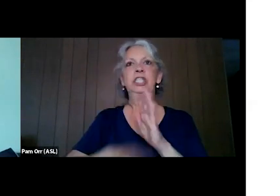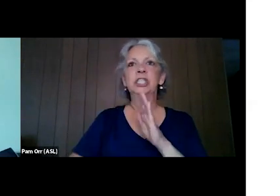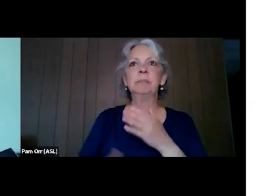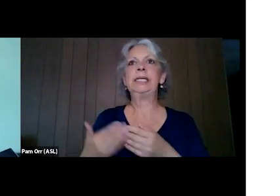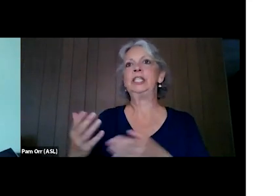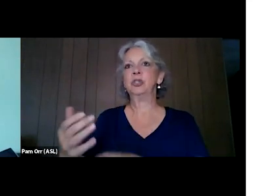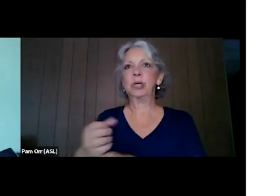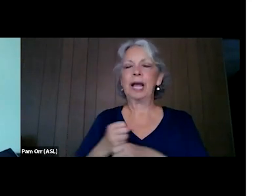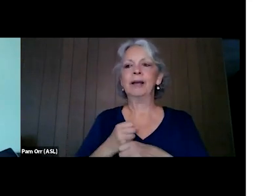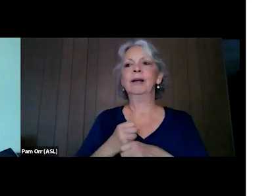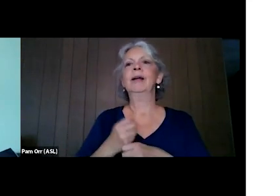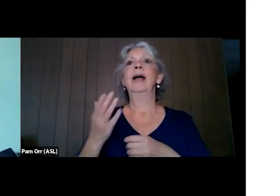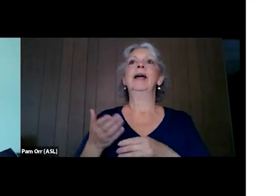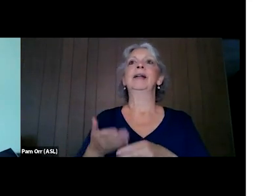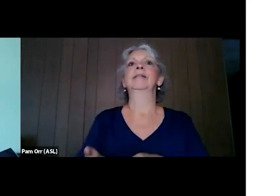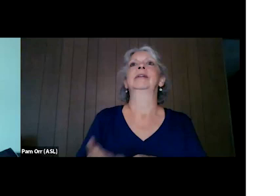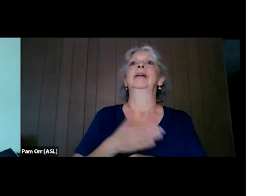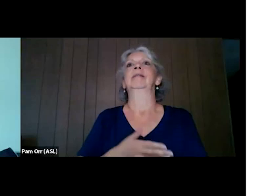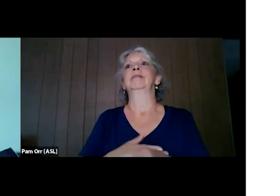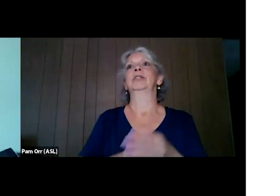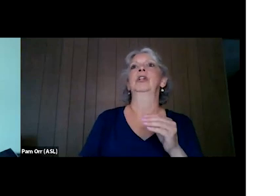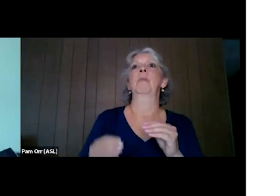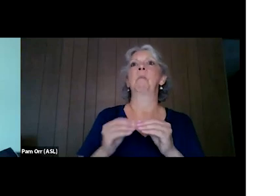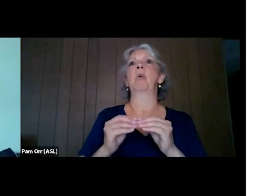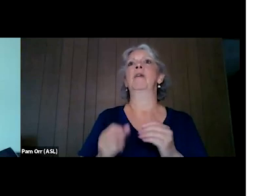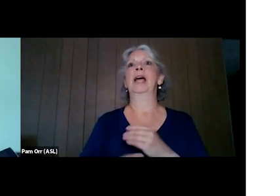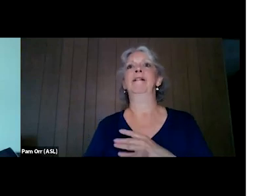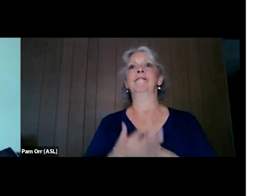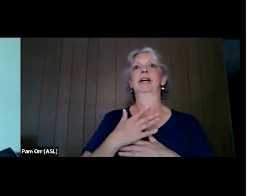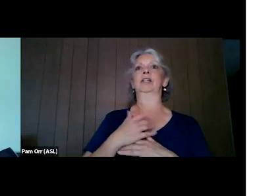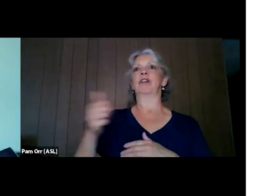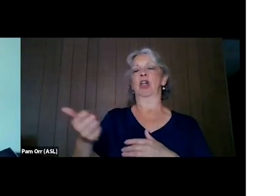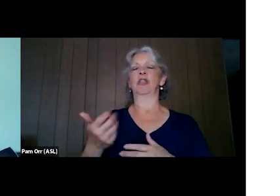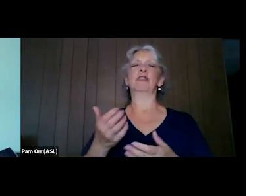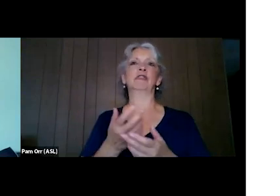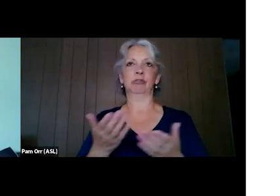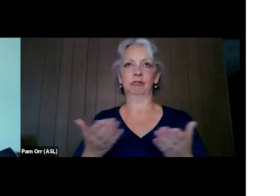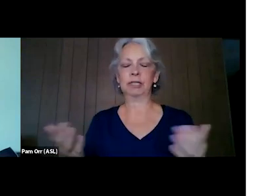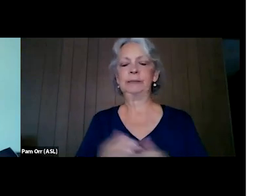and it enhances the sedative effect of other substances. Just to note, it has been found in some other drugs,